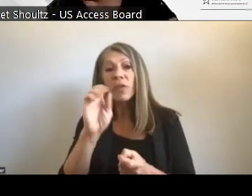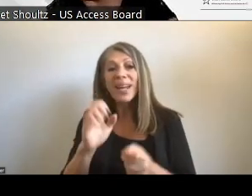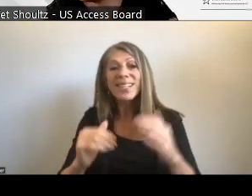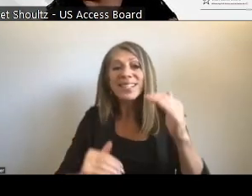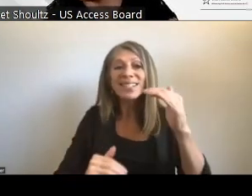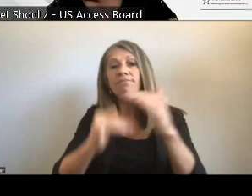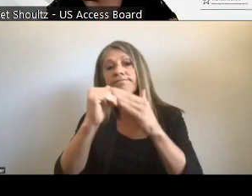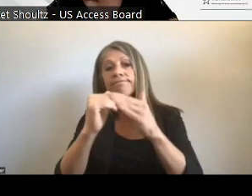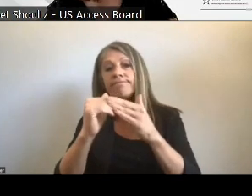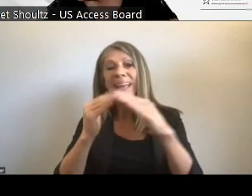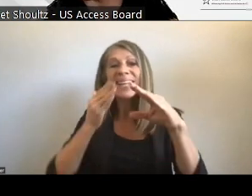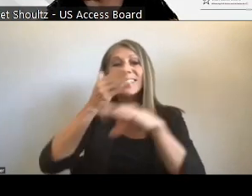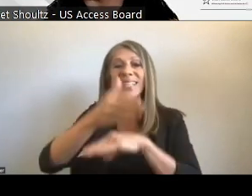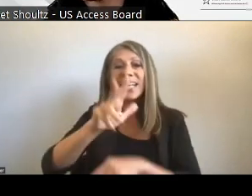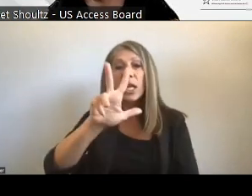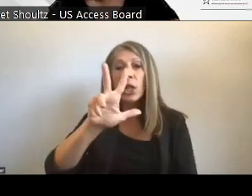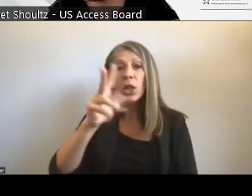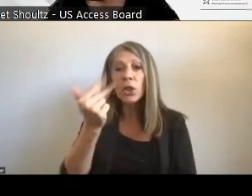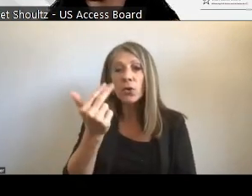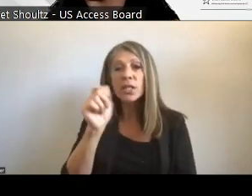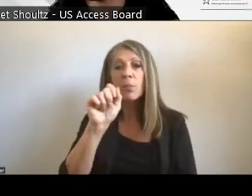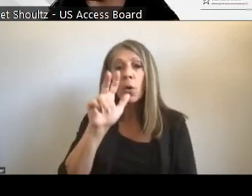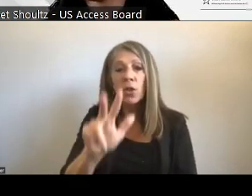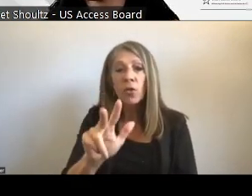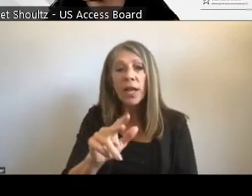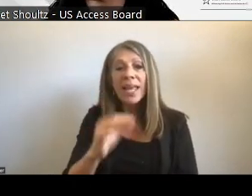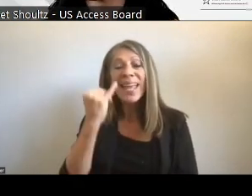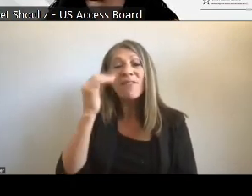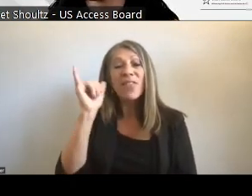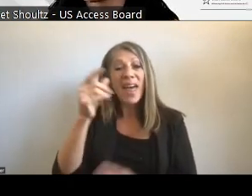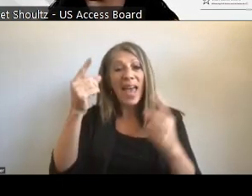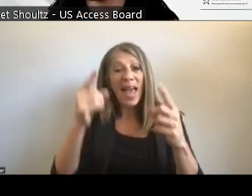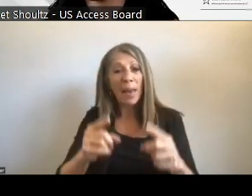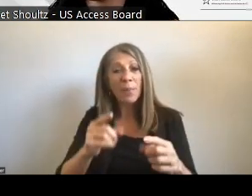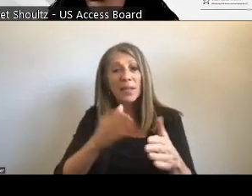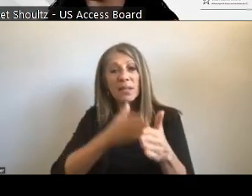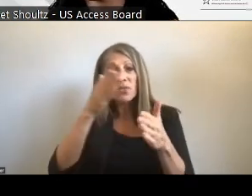So at gutters and streets where a change of grade occurs adjacent to curb ramps and blended